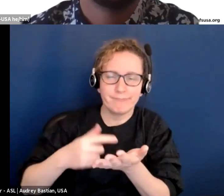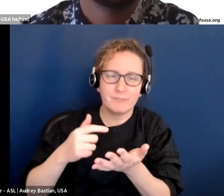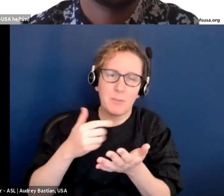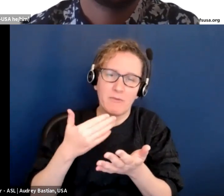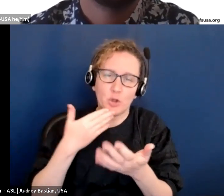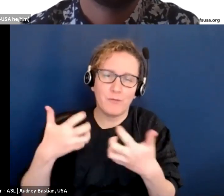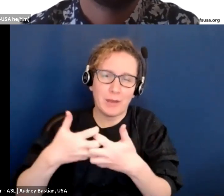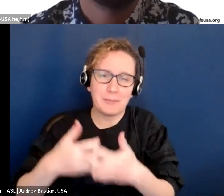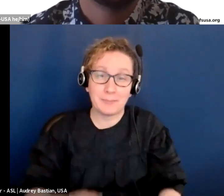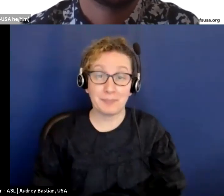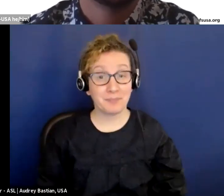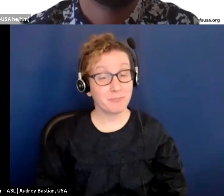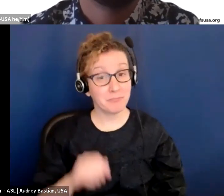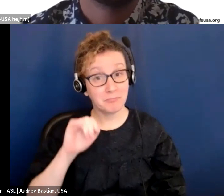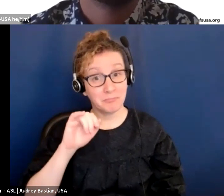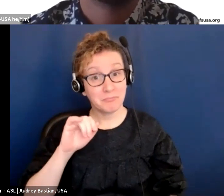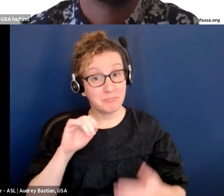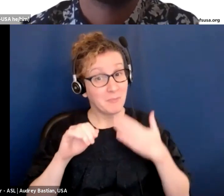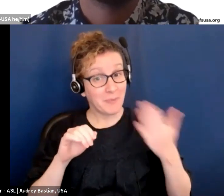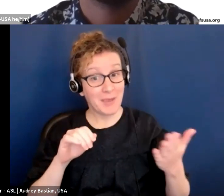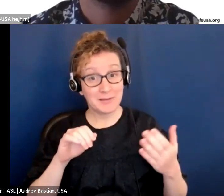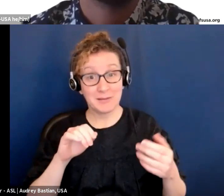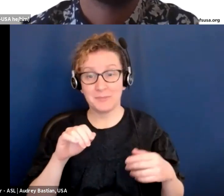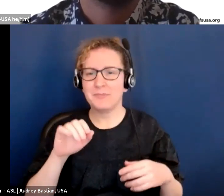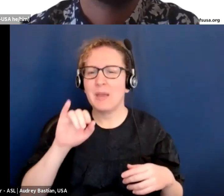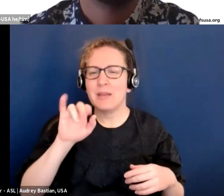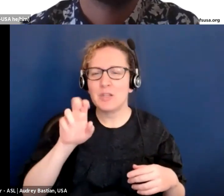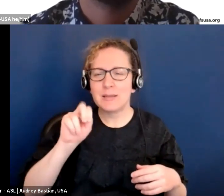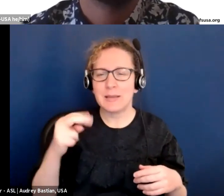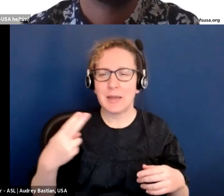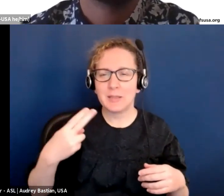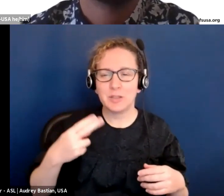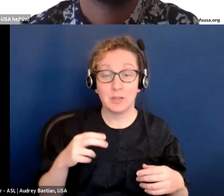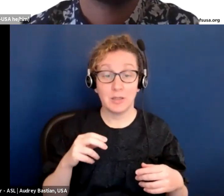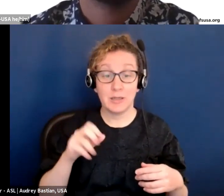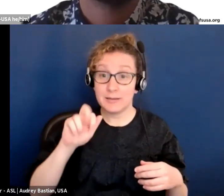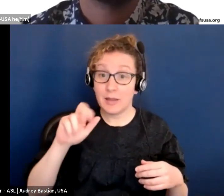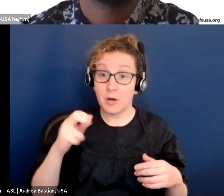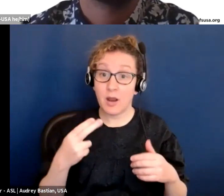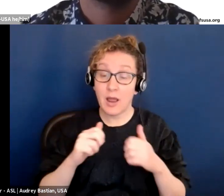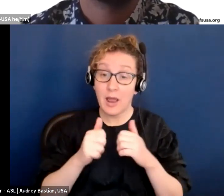Brittany. Sarah, how may a person do their own research to prepare?